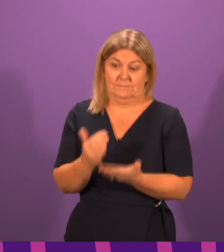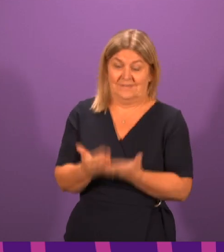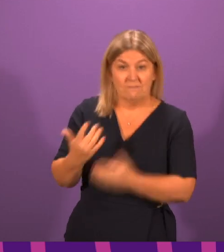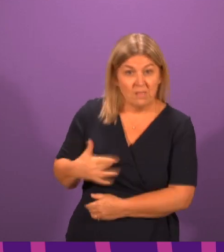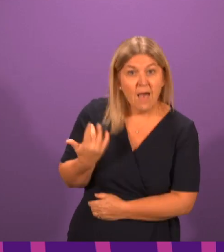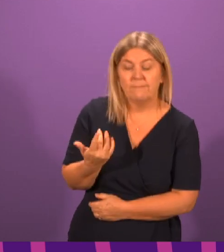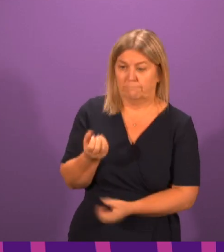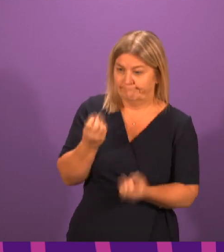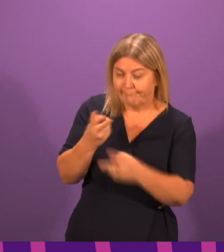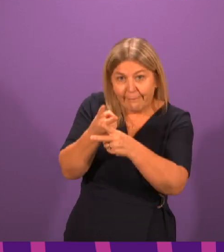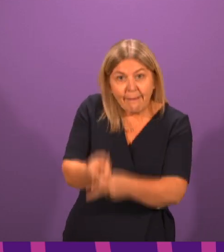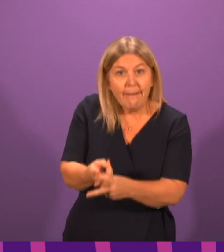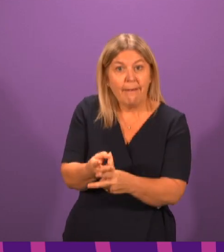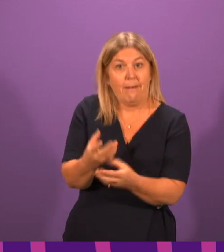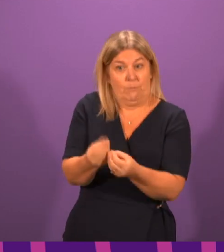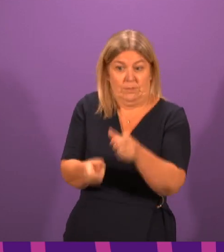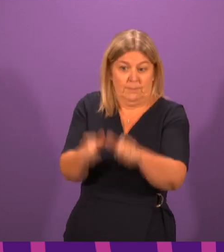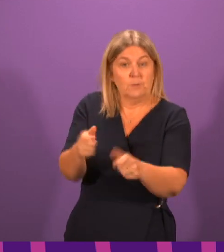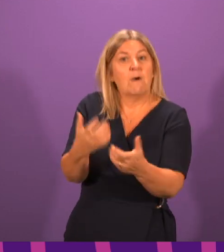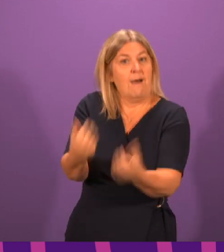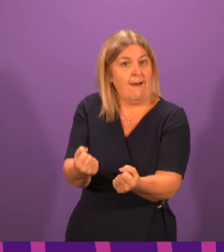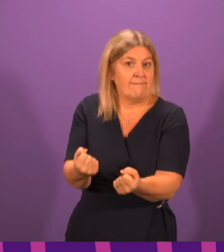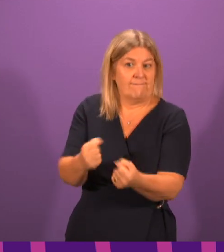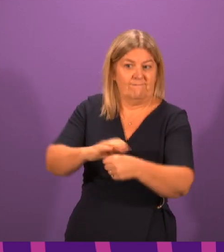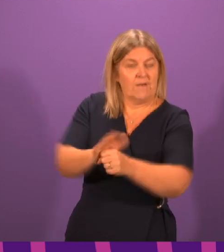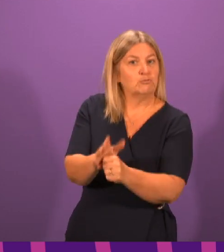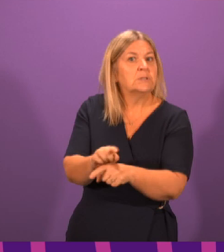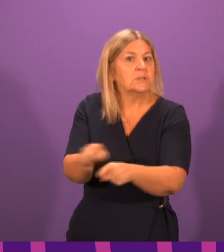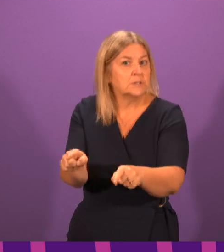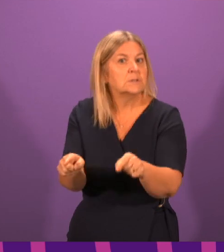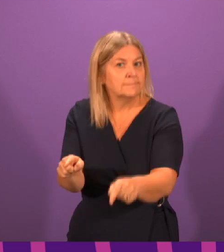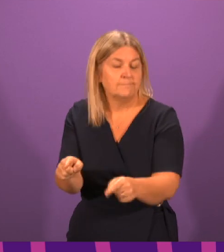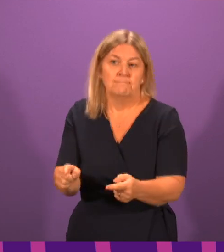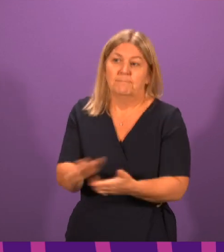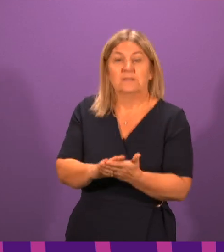to those with Covid-19, it is vital if we are to ensure, as far as we can,